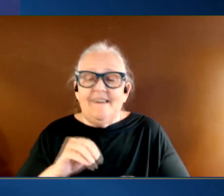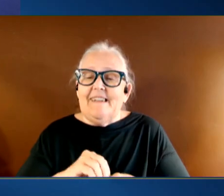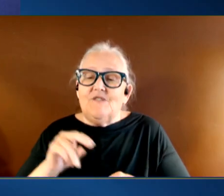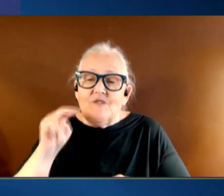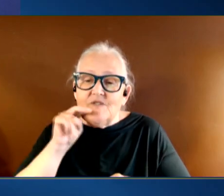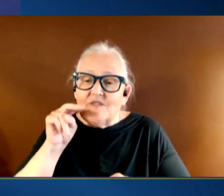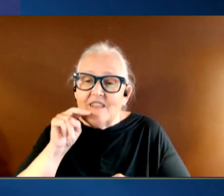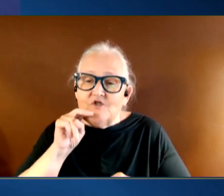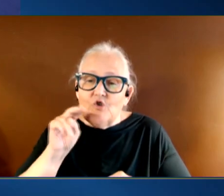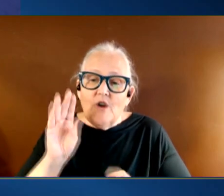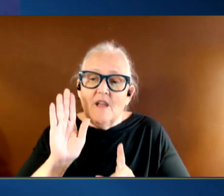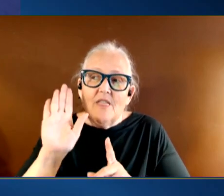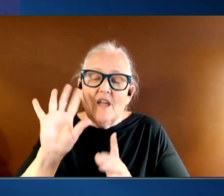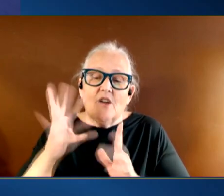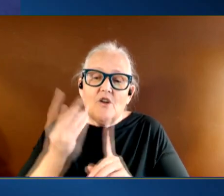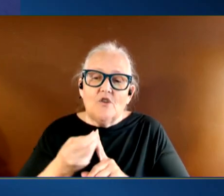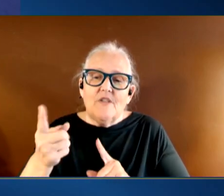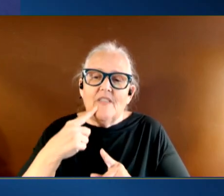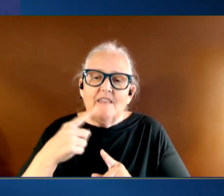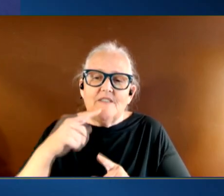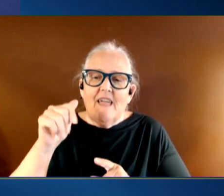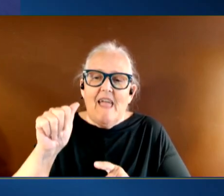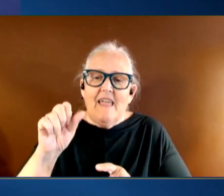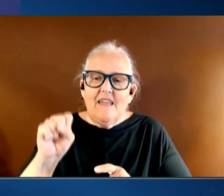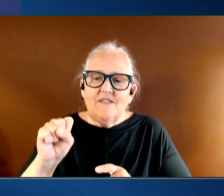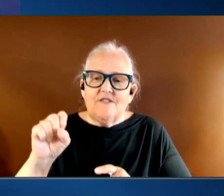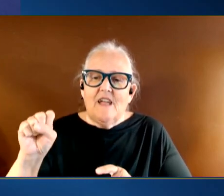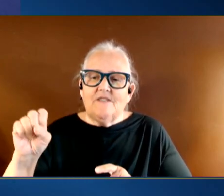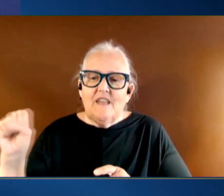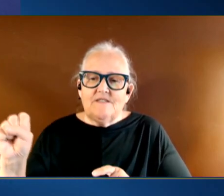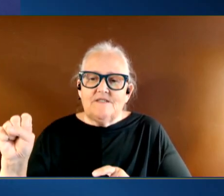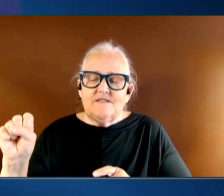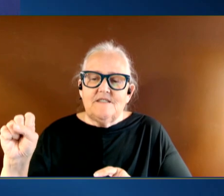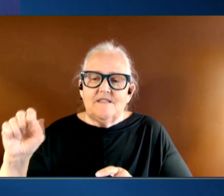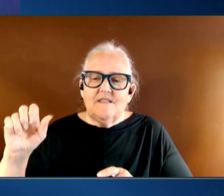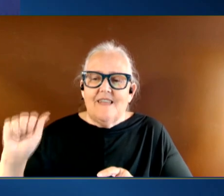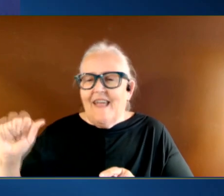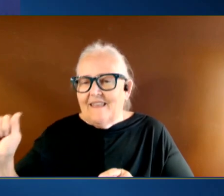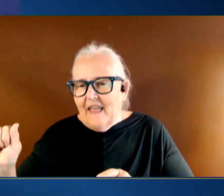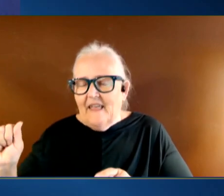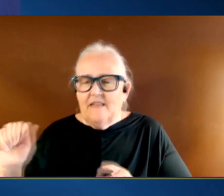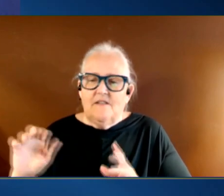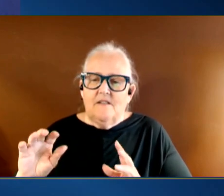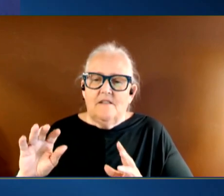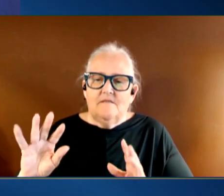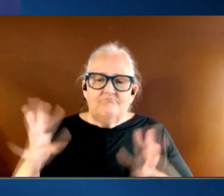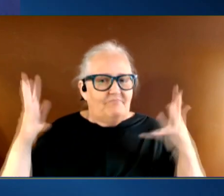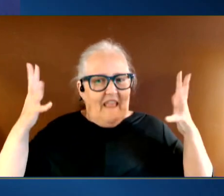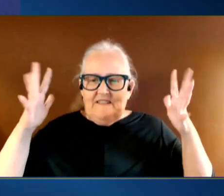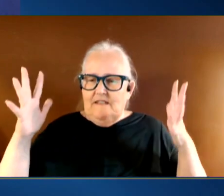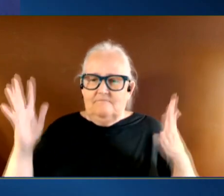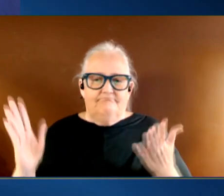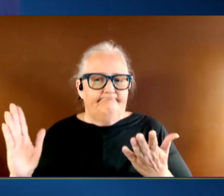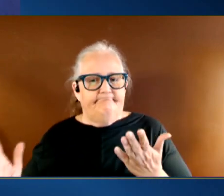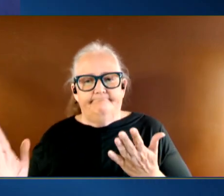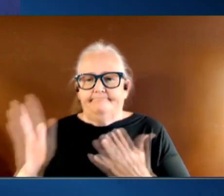they say AS, SS, AA, and there's nothing in between. I didn't know there were different